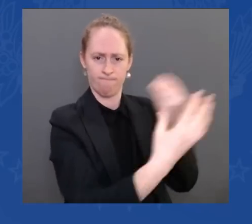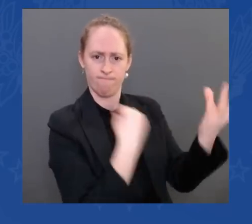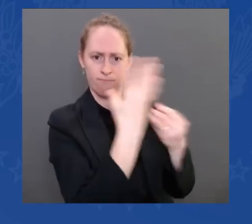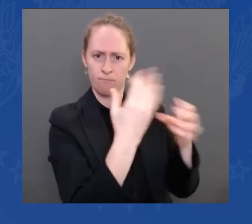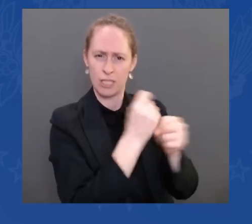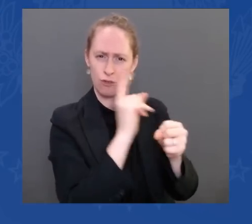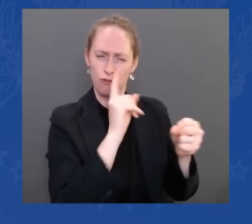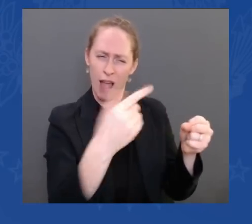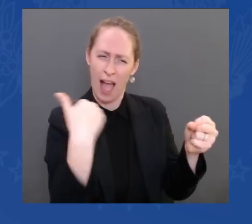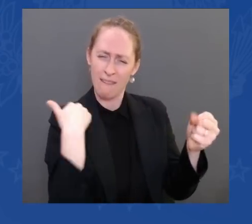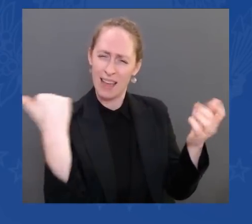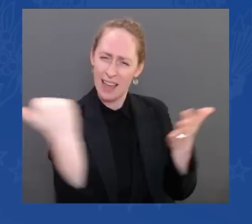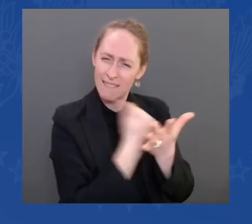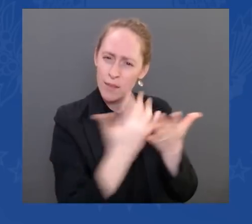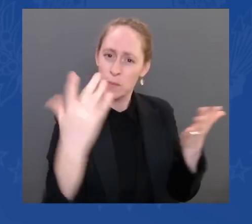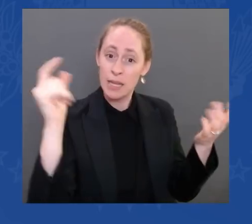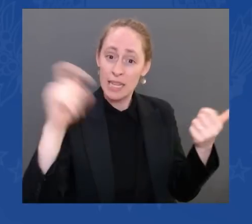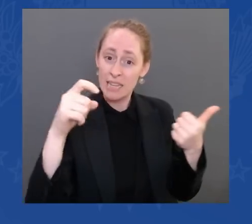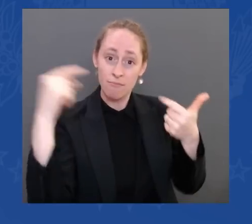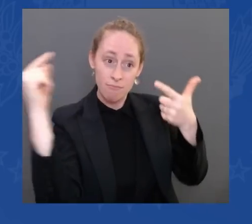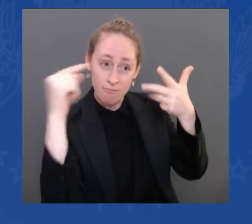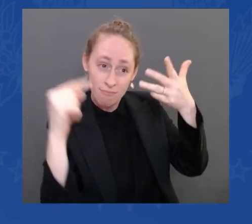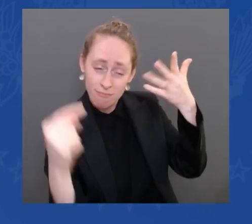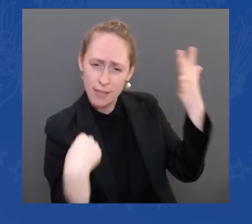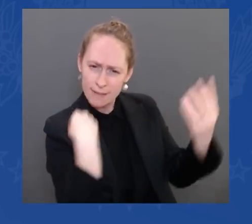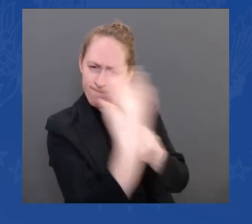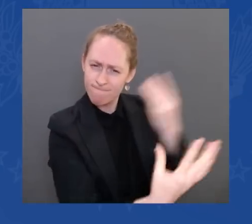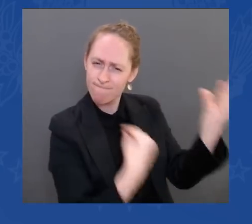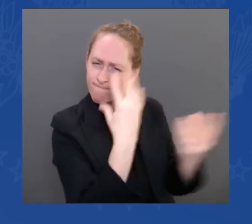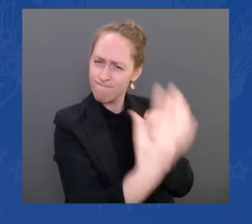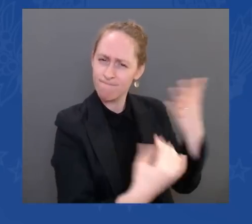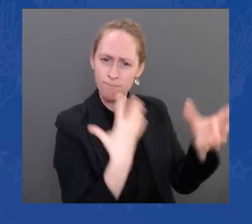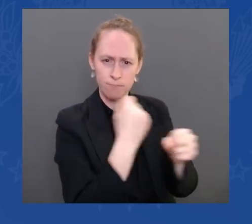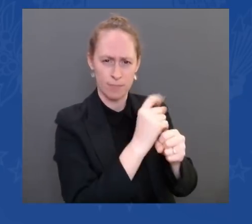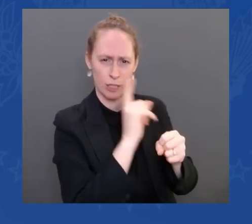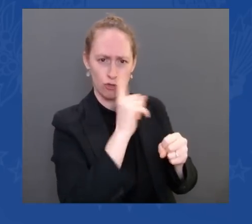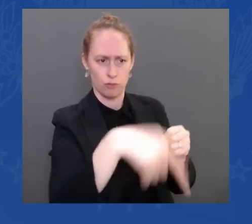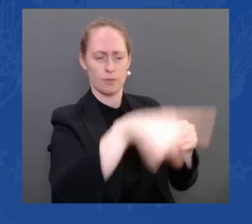to defend themselves against Putin's brutal war. A lot of war crimes being committed.